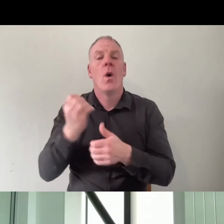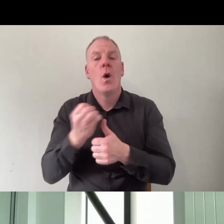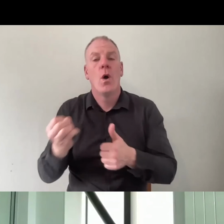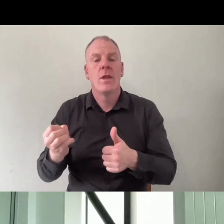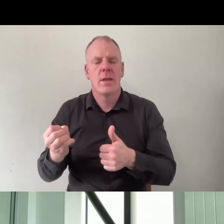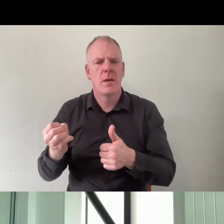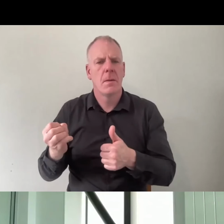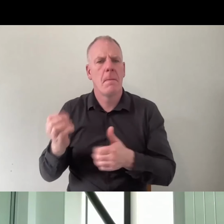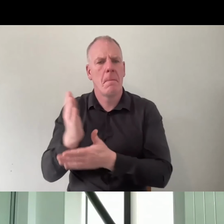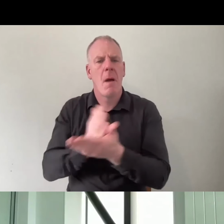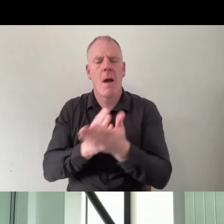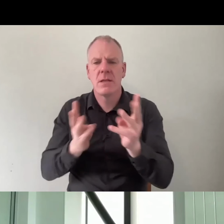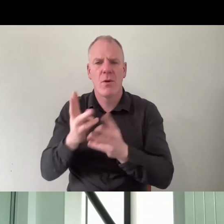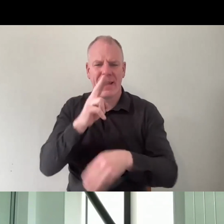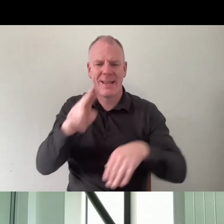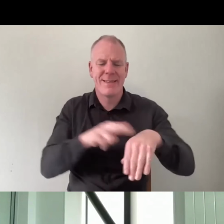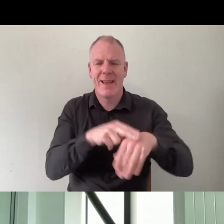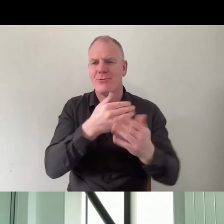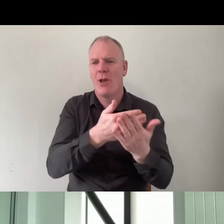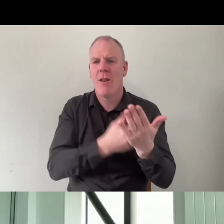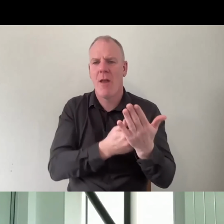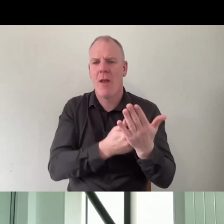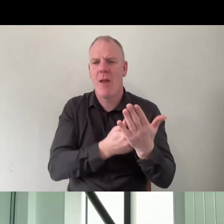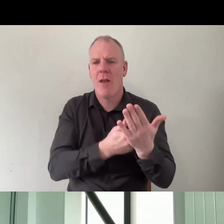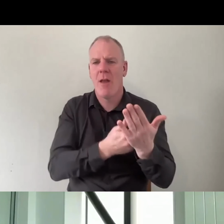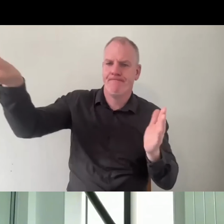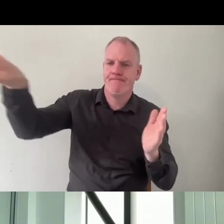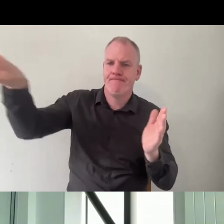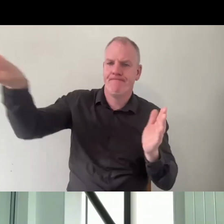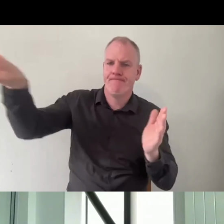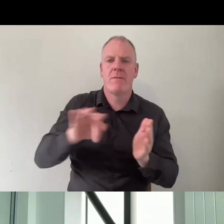where national legislation implements EU legislations, as I just said.